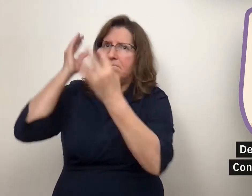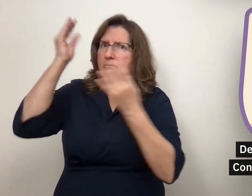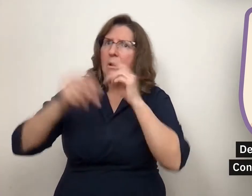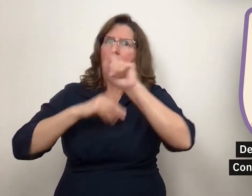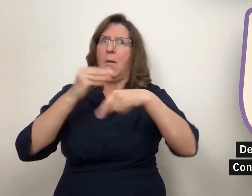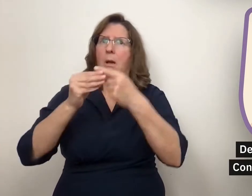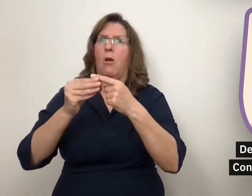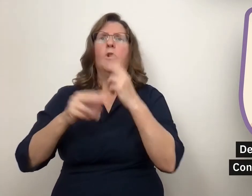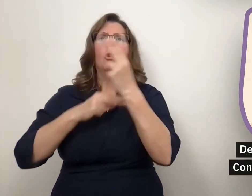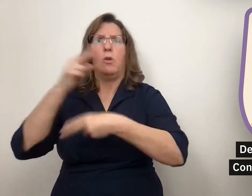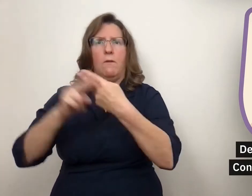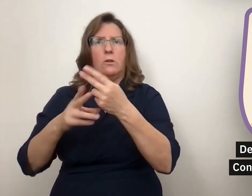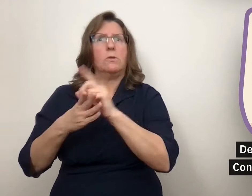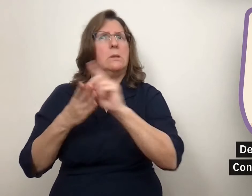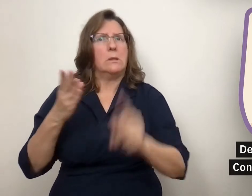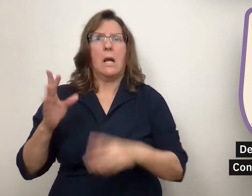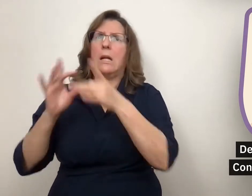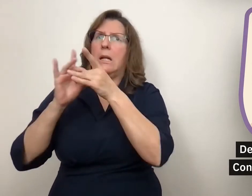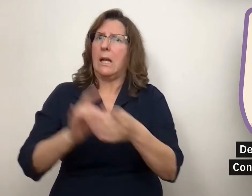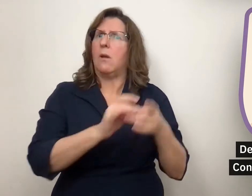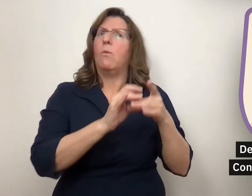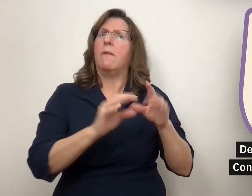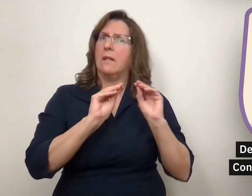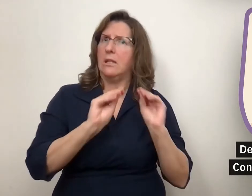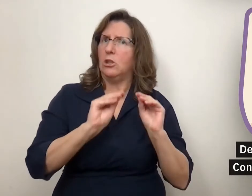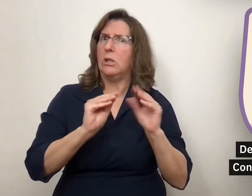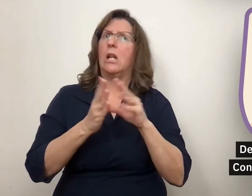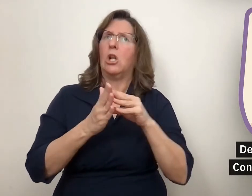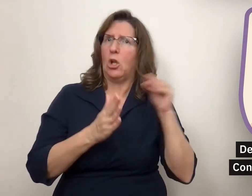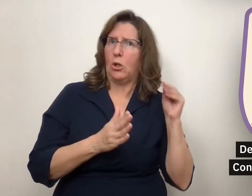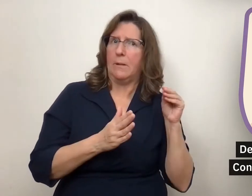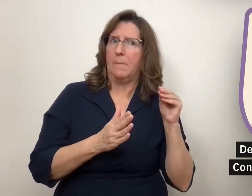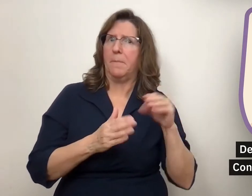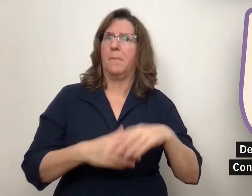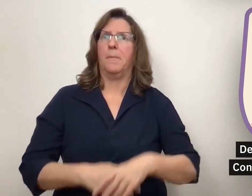how the design of educational materials would be accessible for deaf learners.